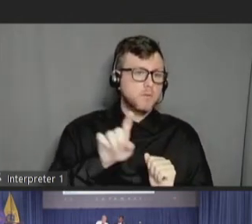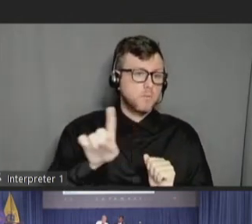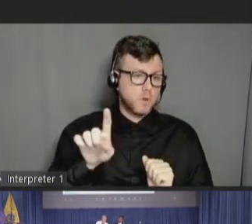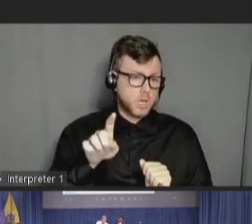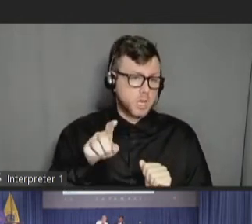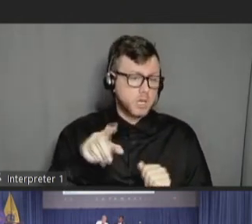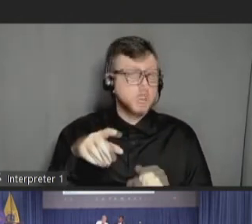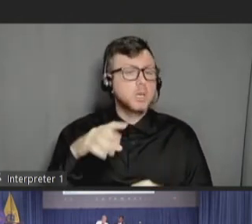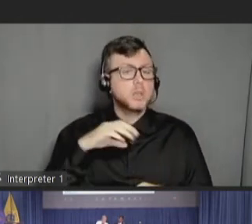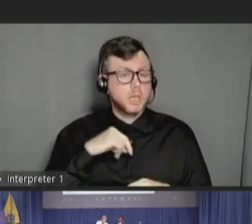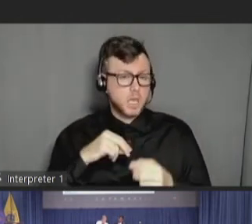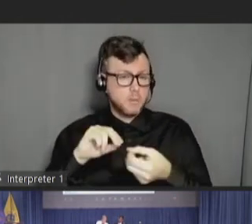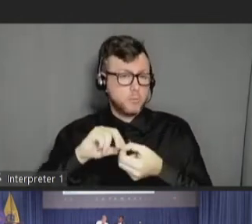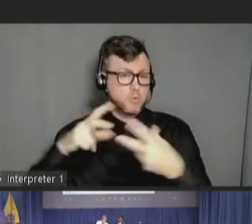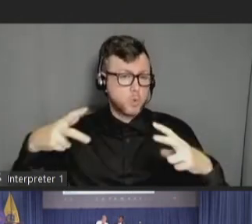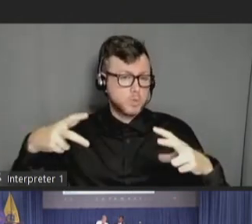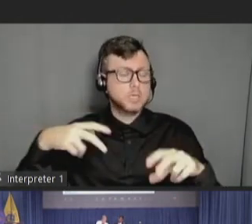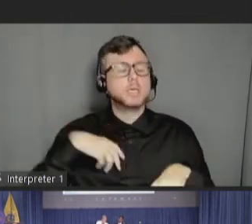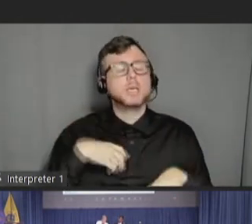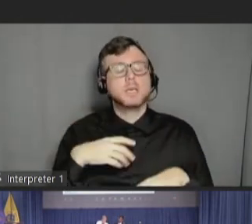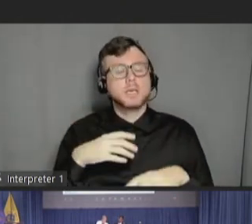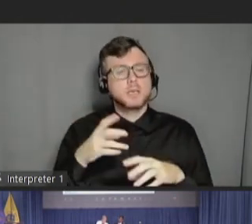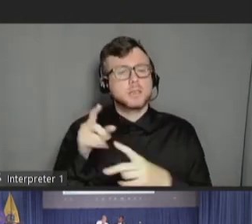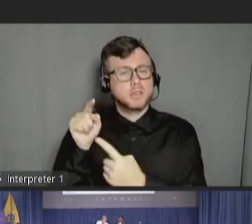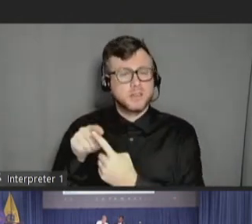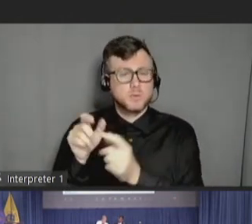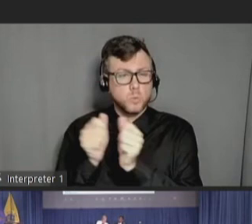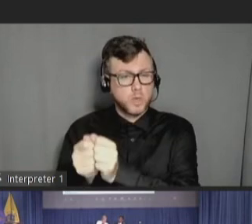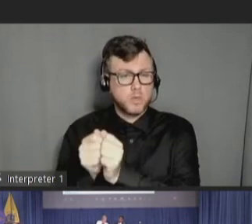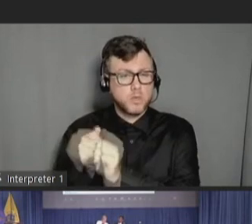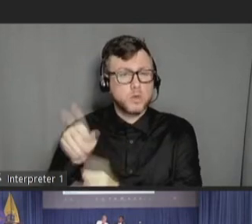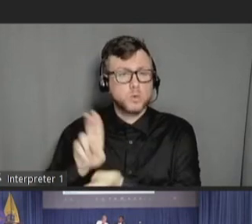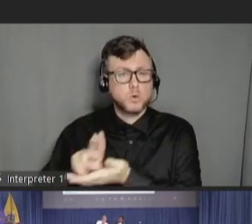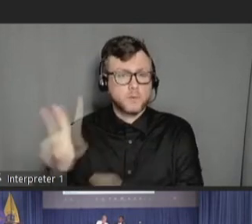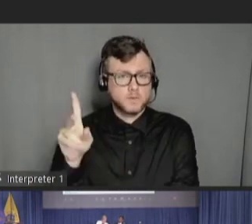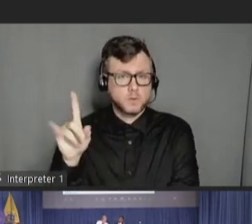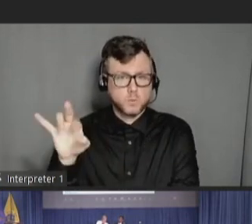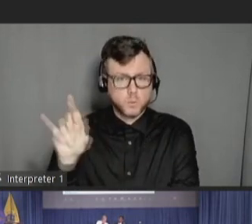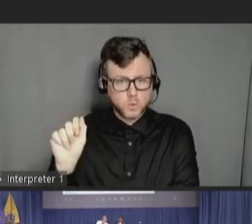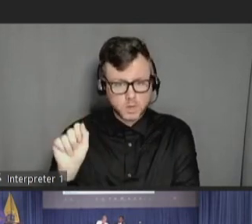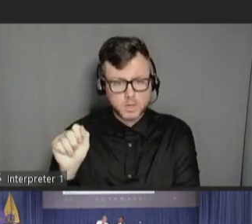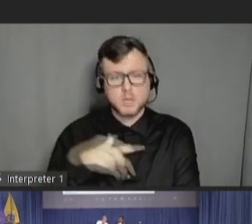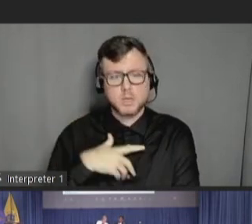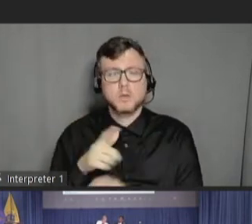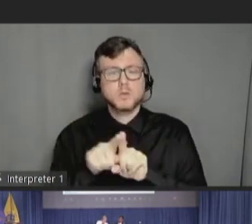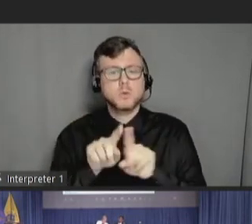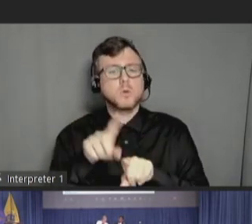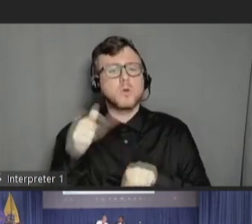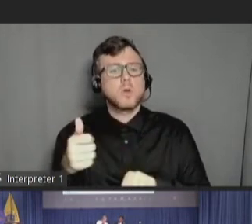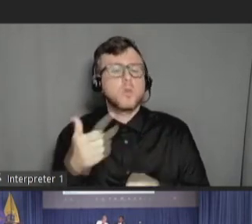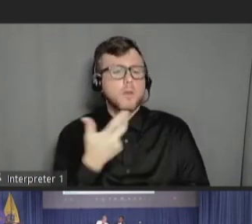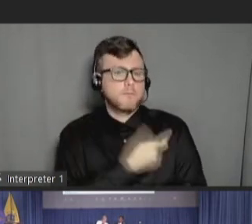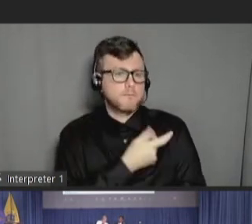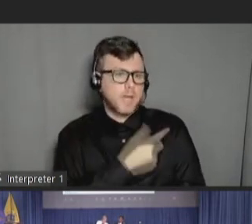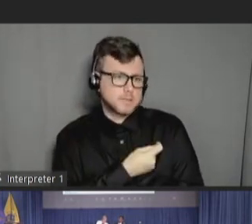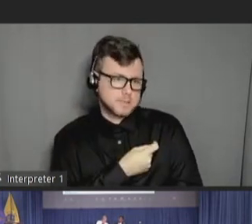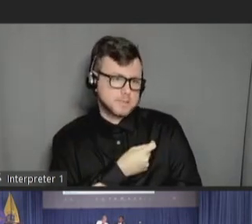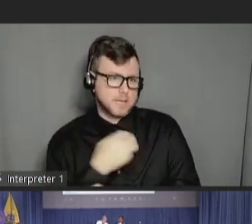which is started at the University of Victoria, and is also another vaccine candidate. The one,